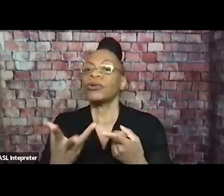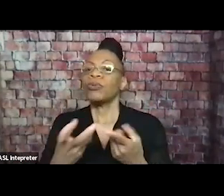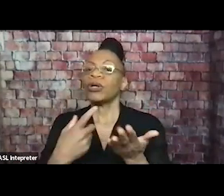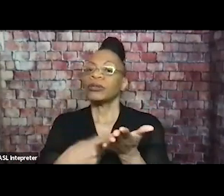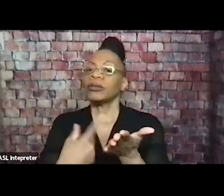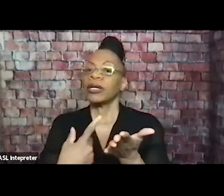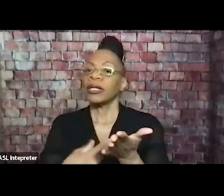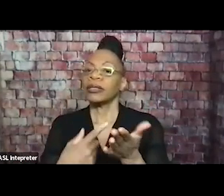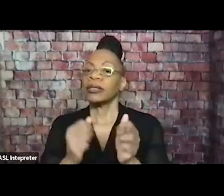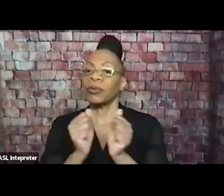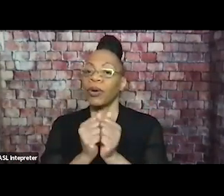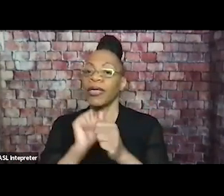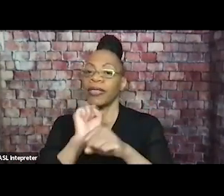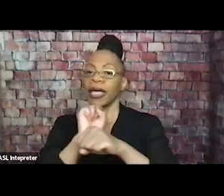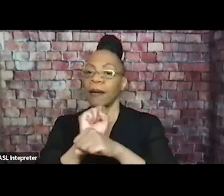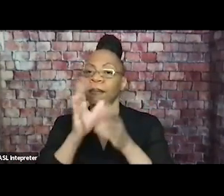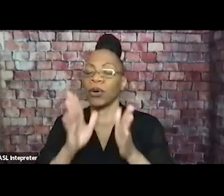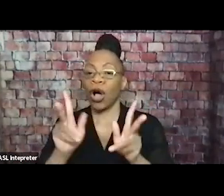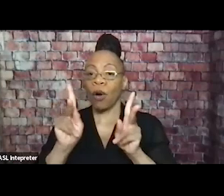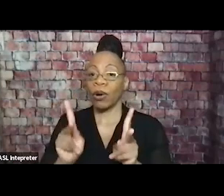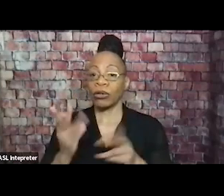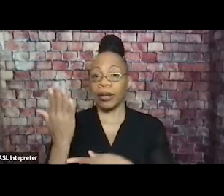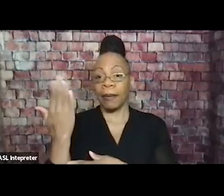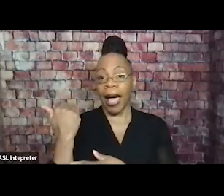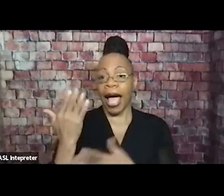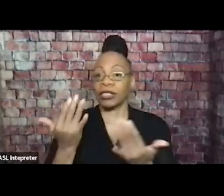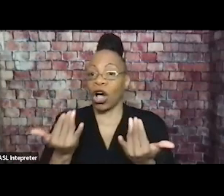about someone's either past or current work, if they're still working there